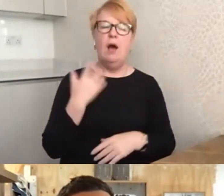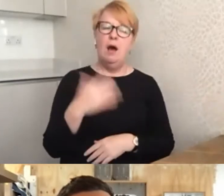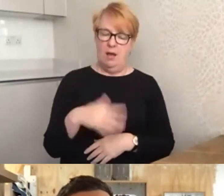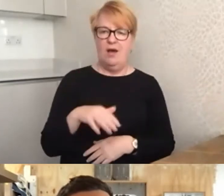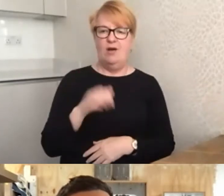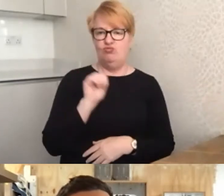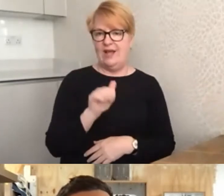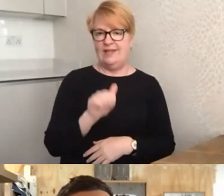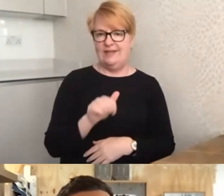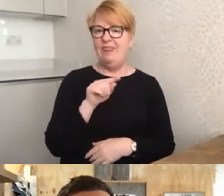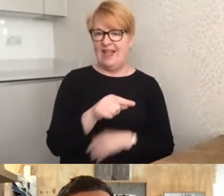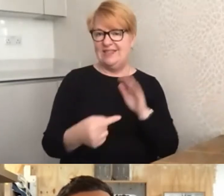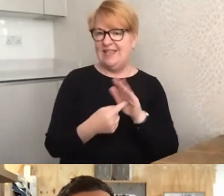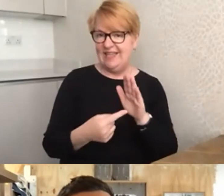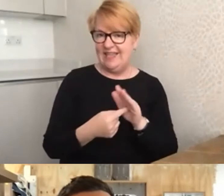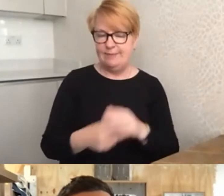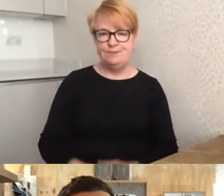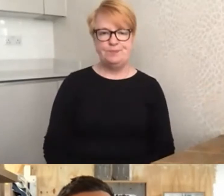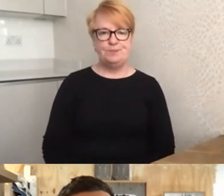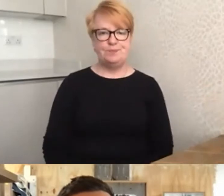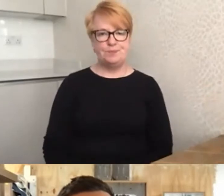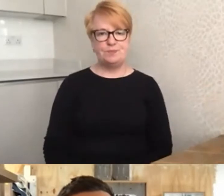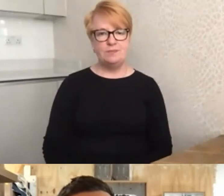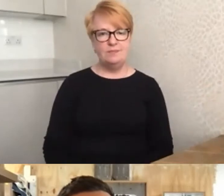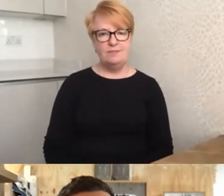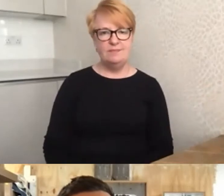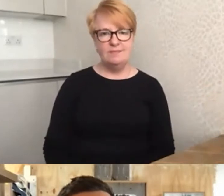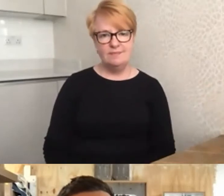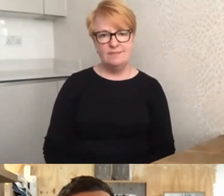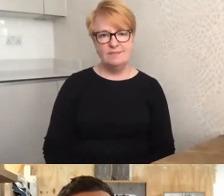And linked to that, I sort of often felt when I was looking for a lot of these projects,